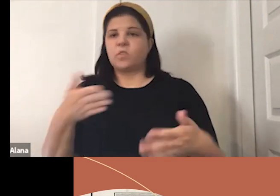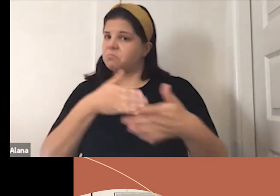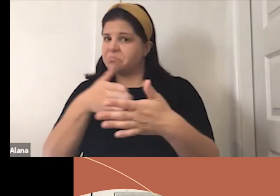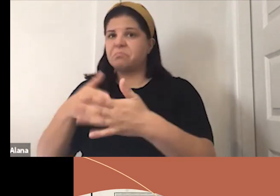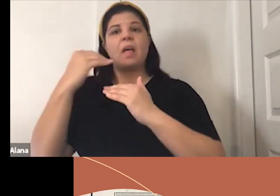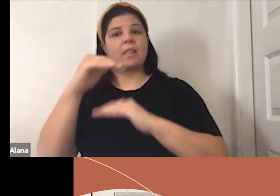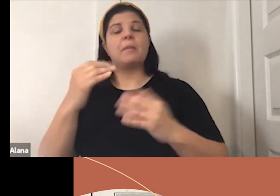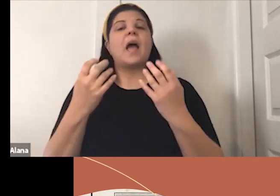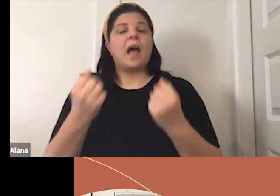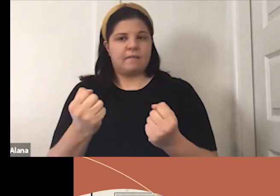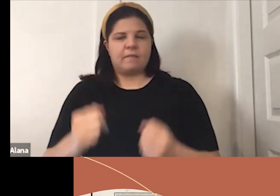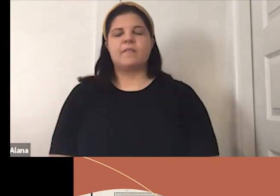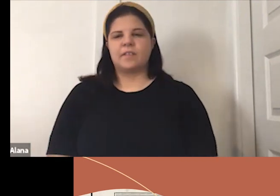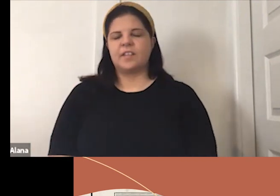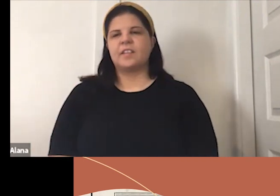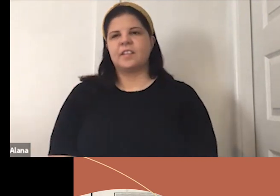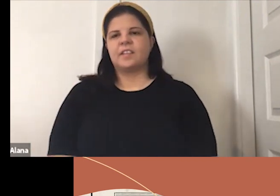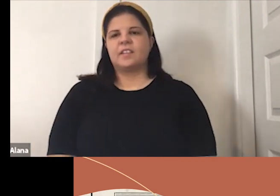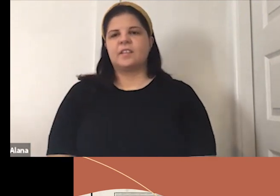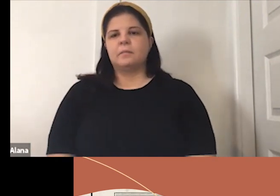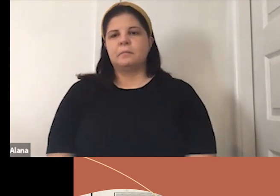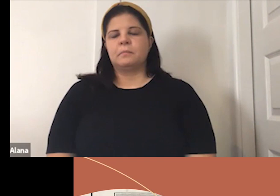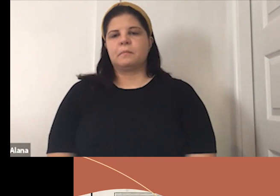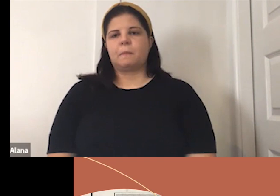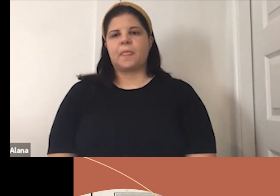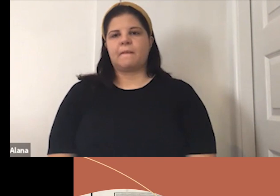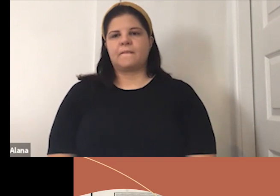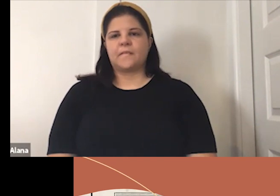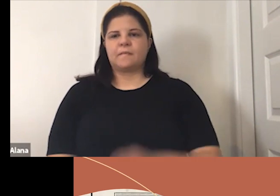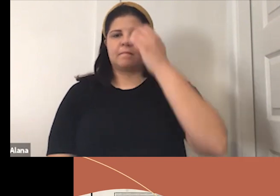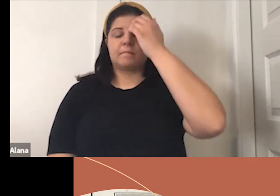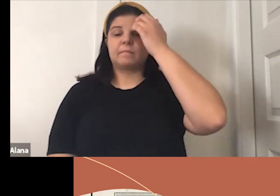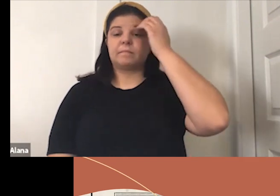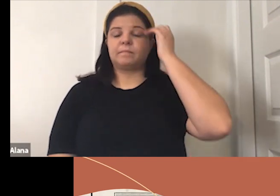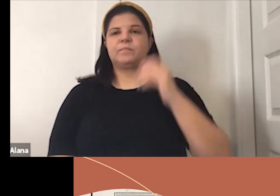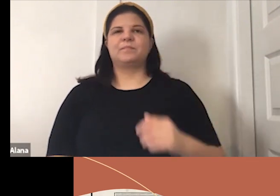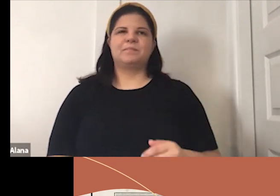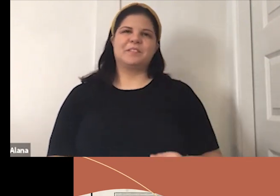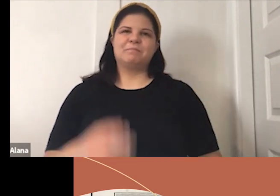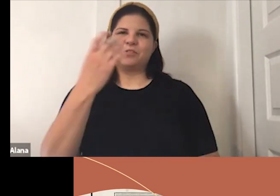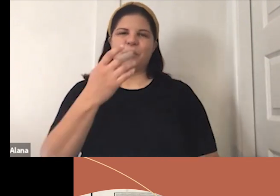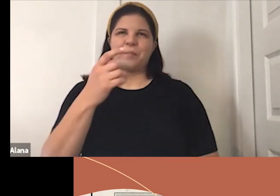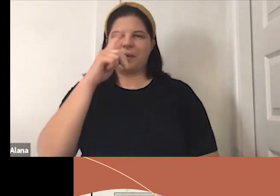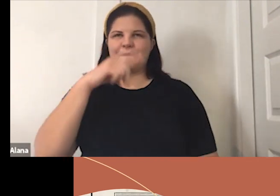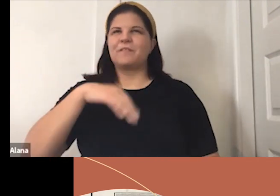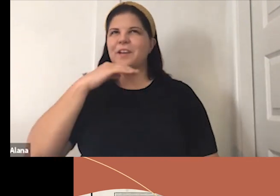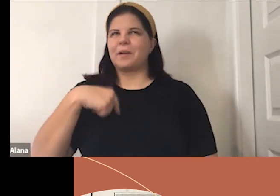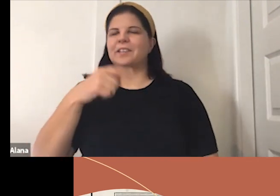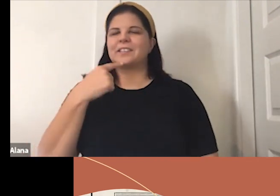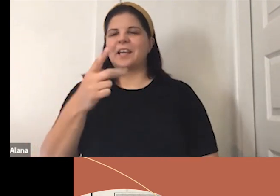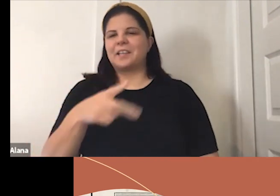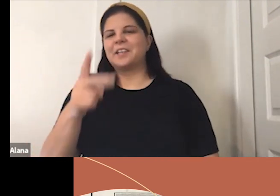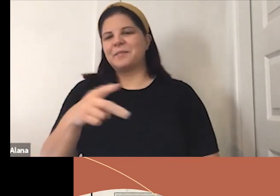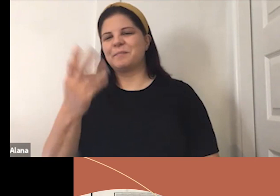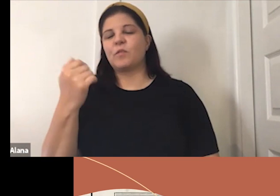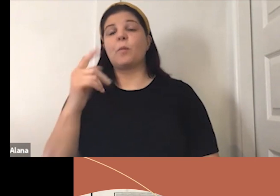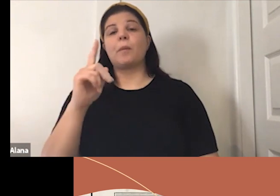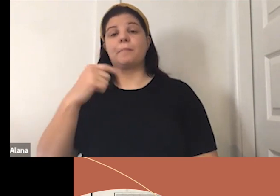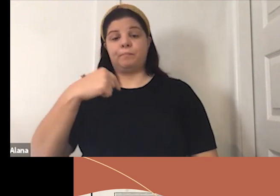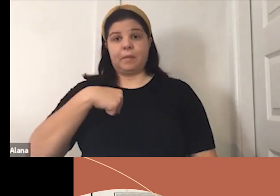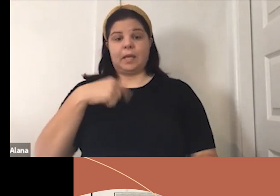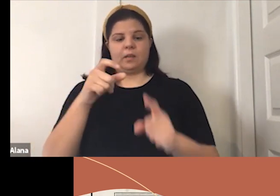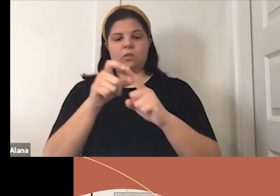And basically I will say, ad nauseam to people who have heard me say it, my dwarfism doesn't